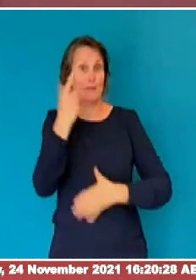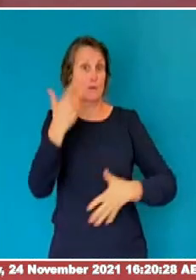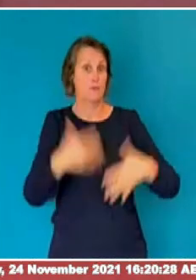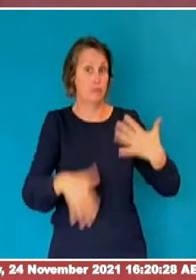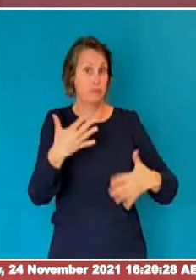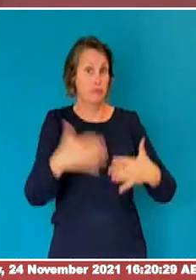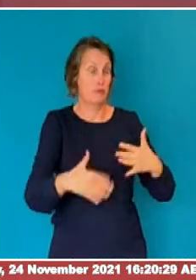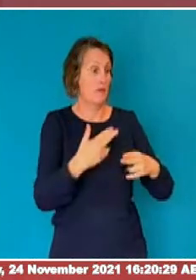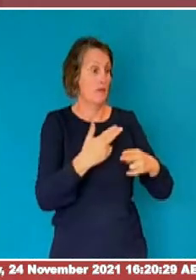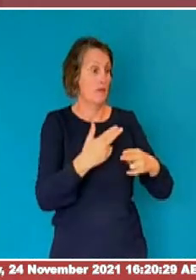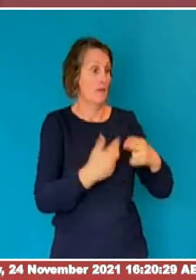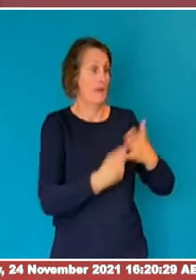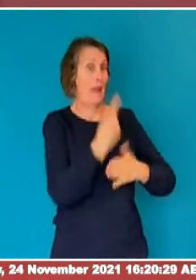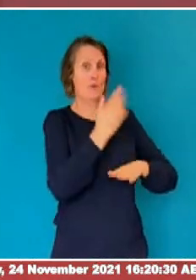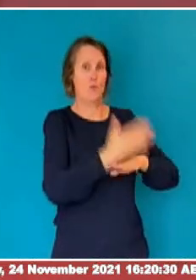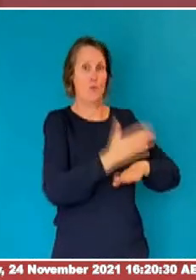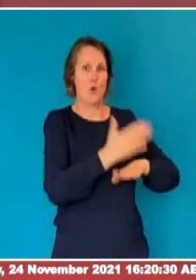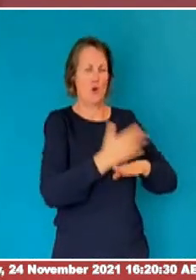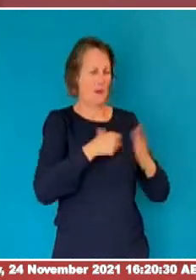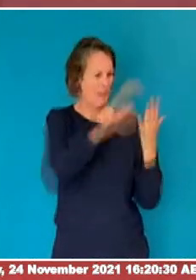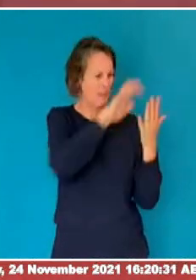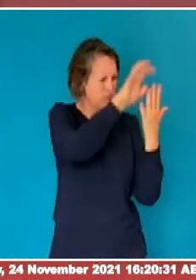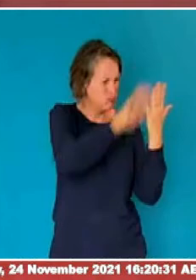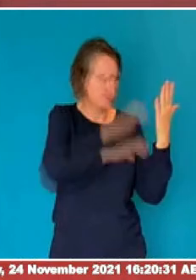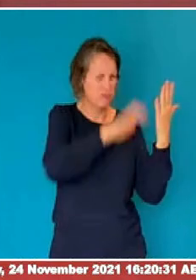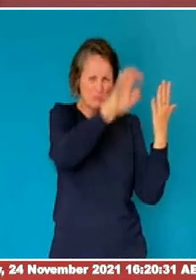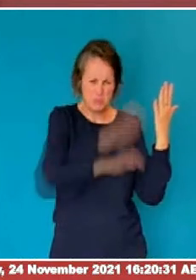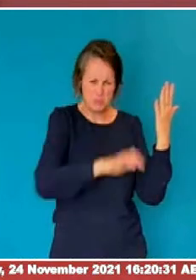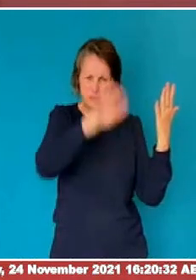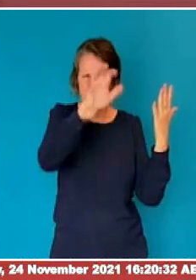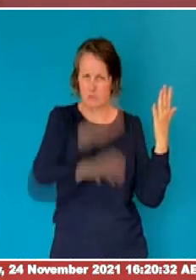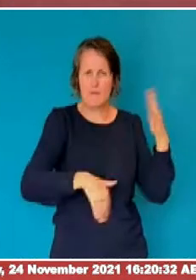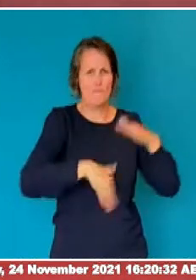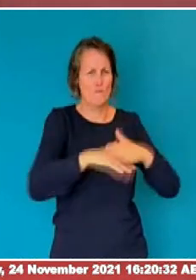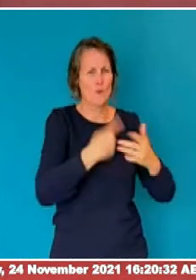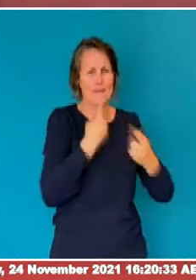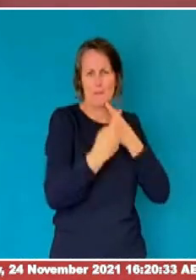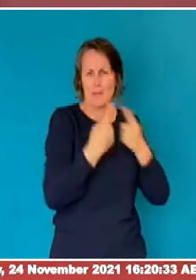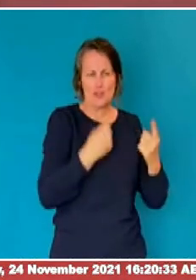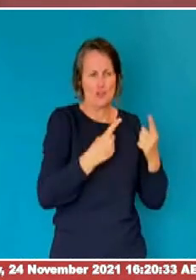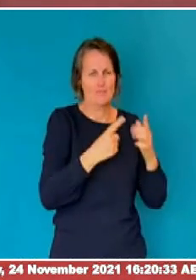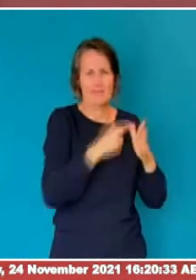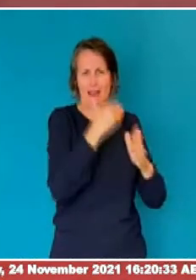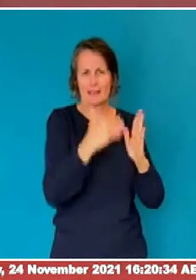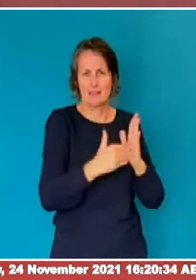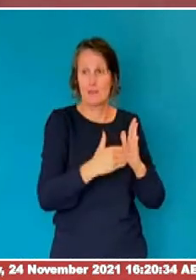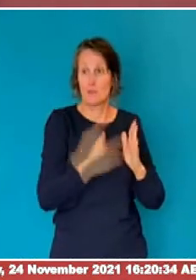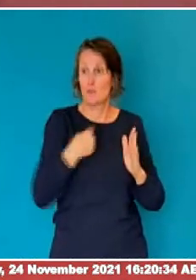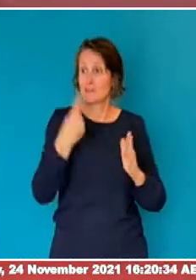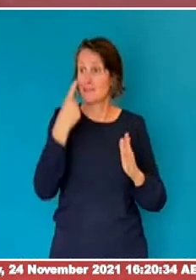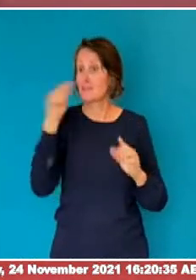I think there would be a lot of local agreements out in the facilities and, as you